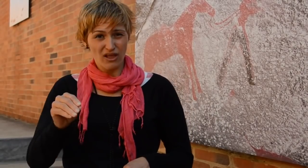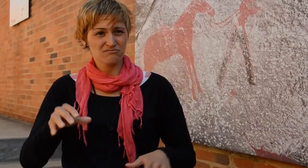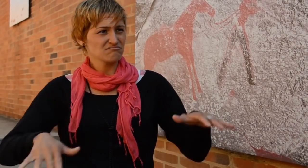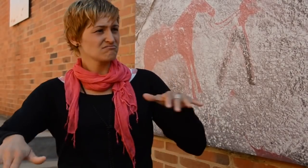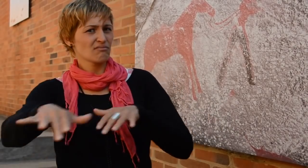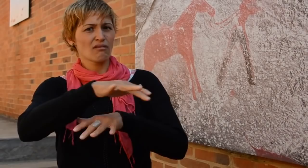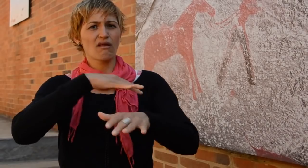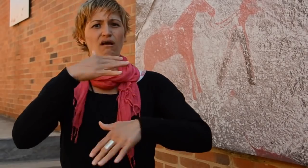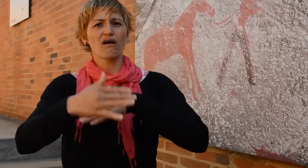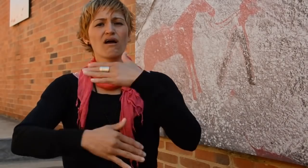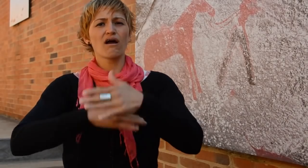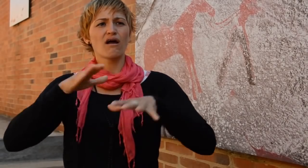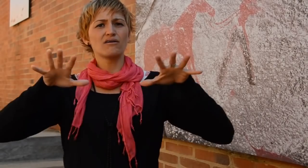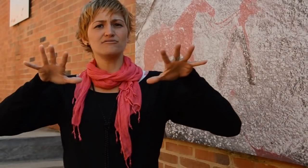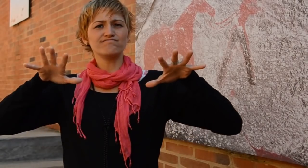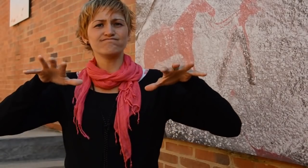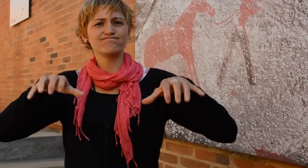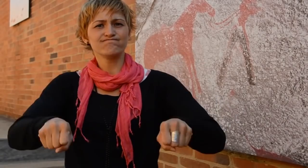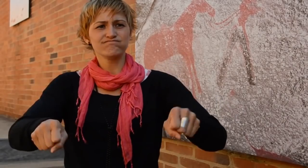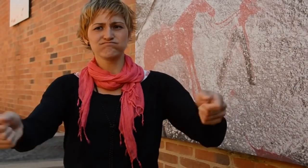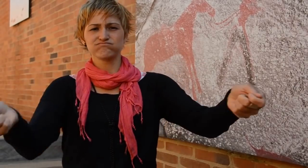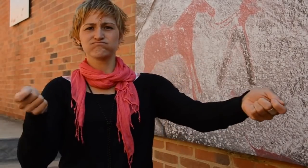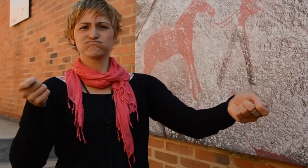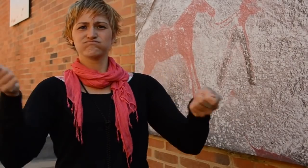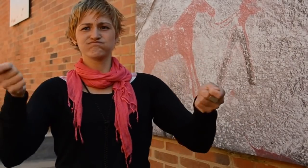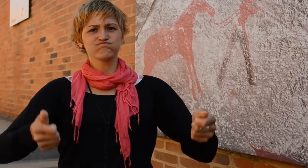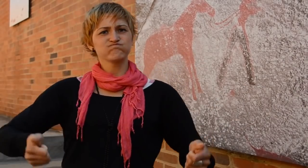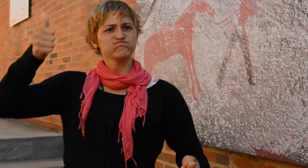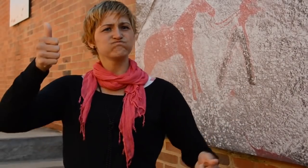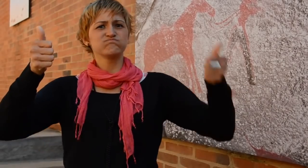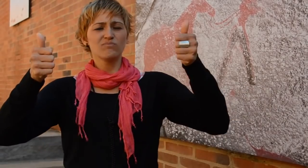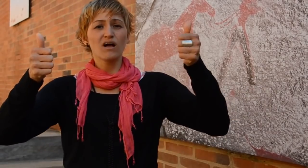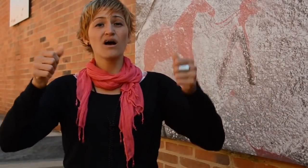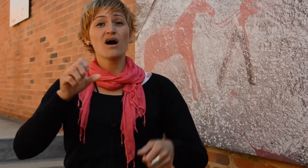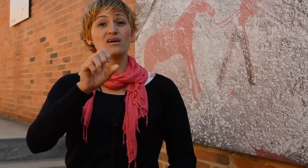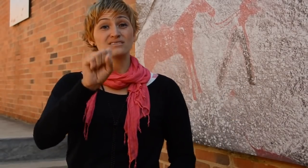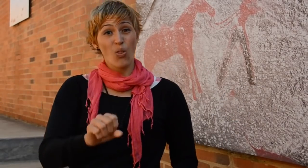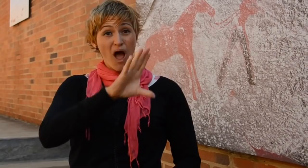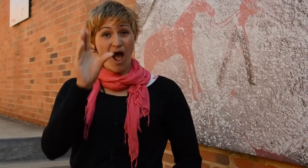Africa and over time, started to reign over South Africa.